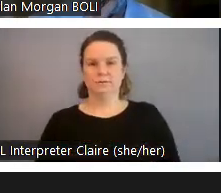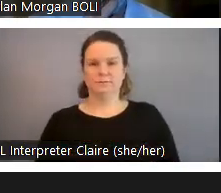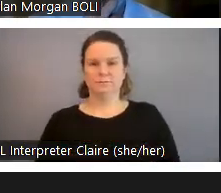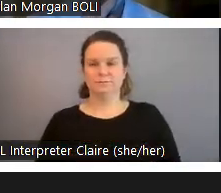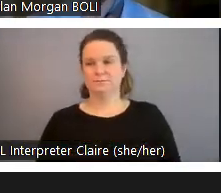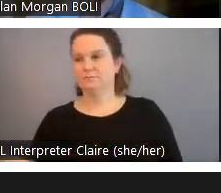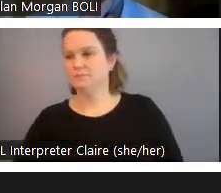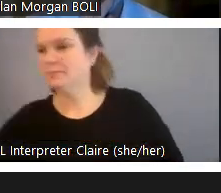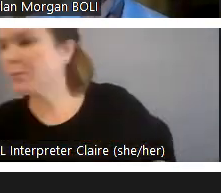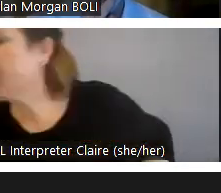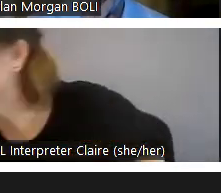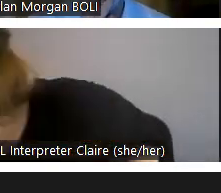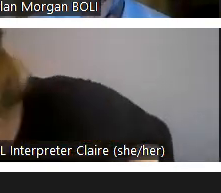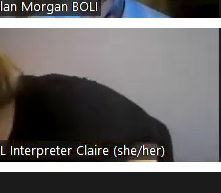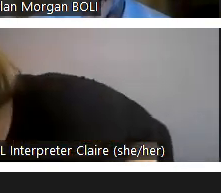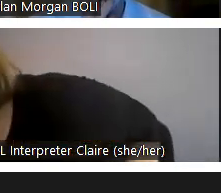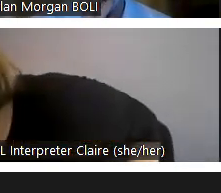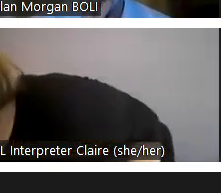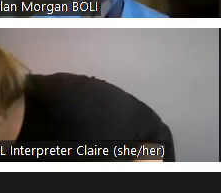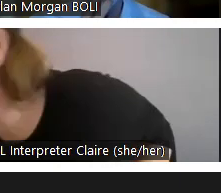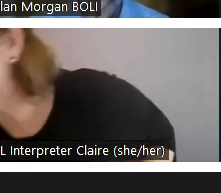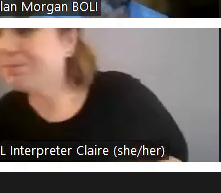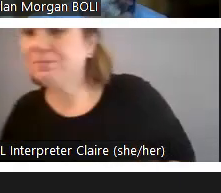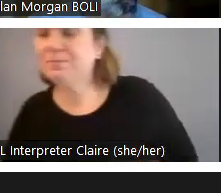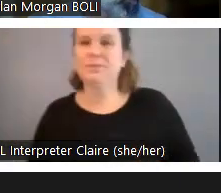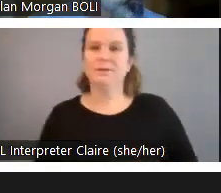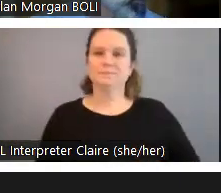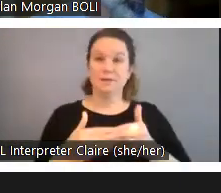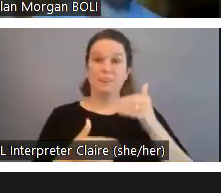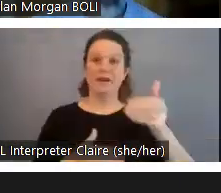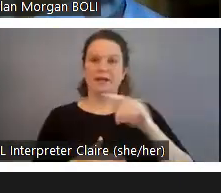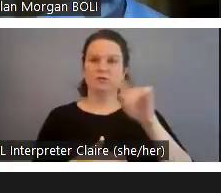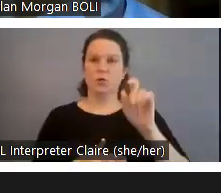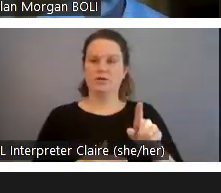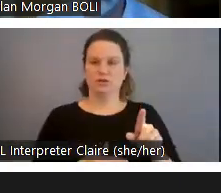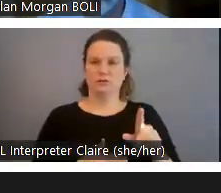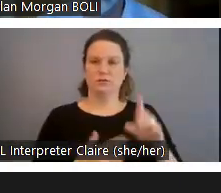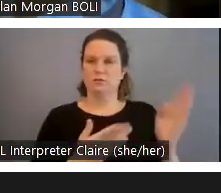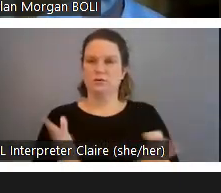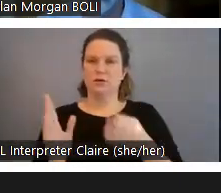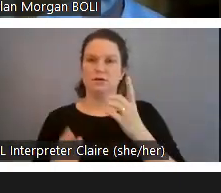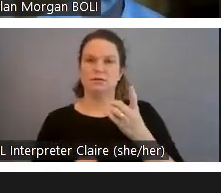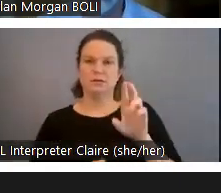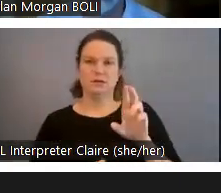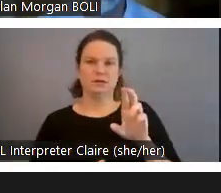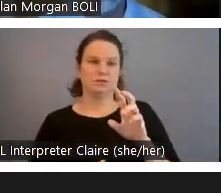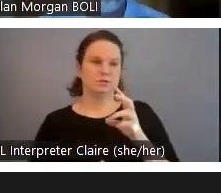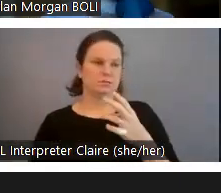This is Lynn. The next question I'm